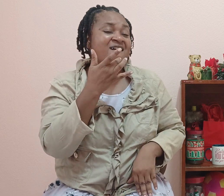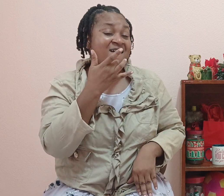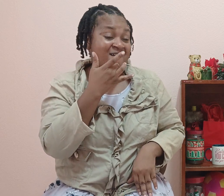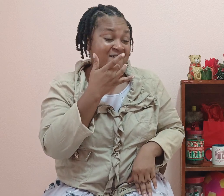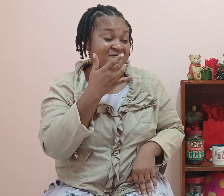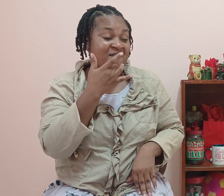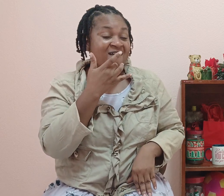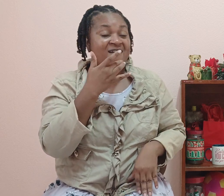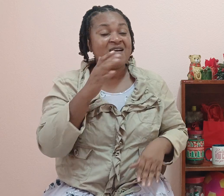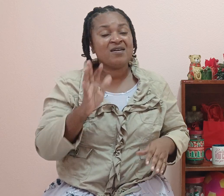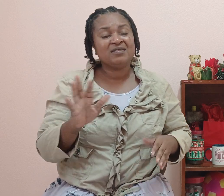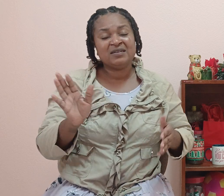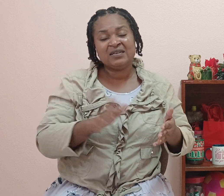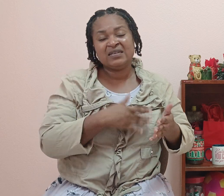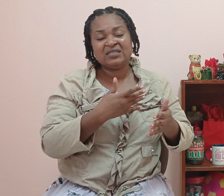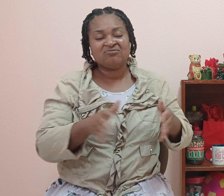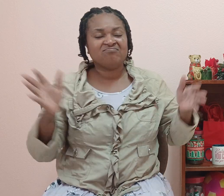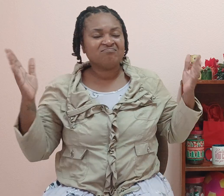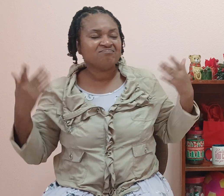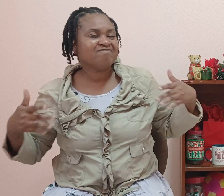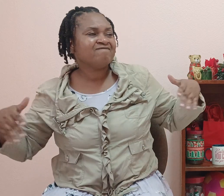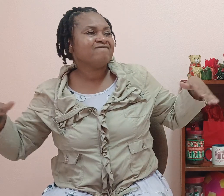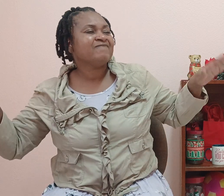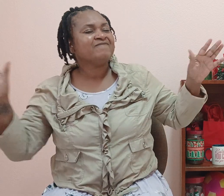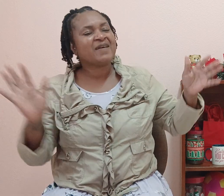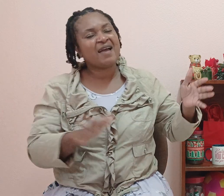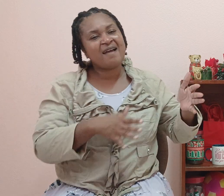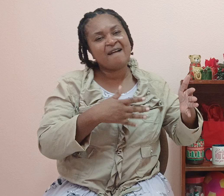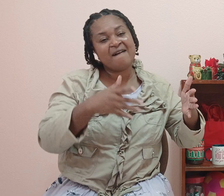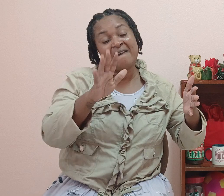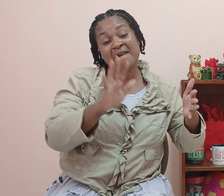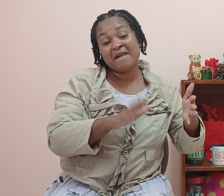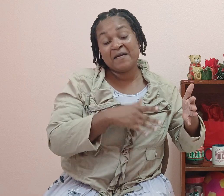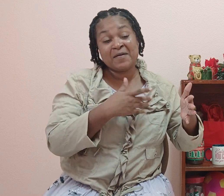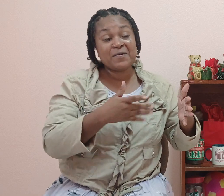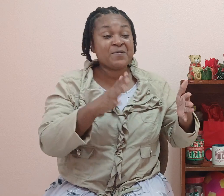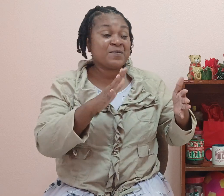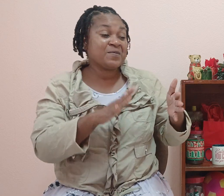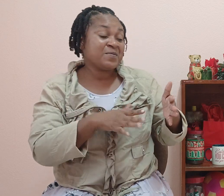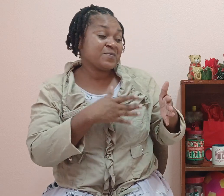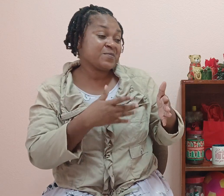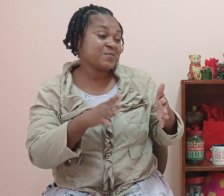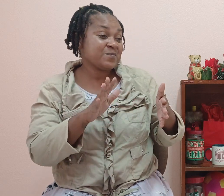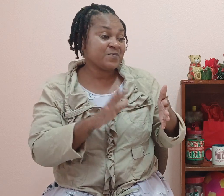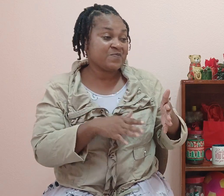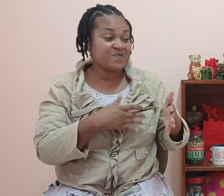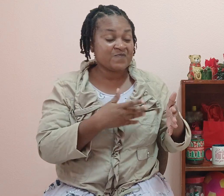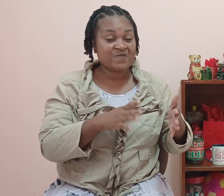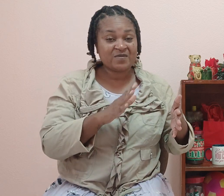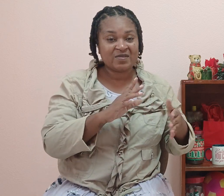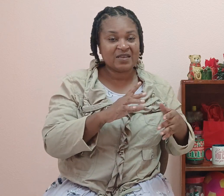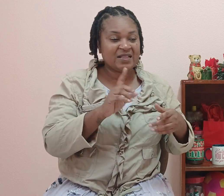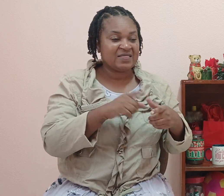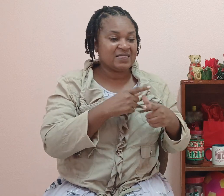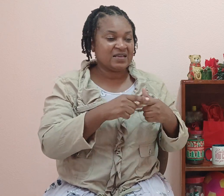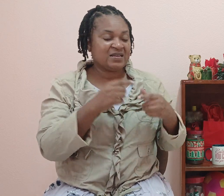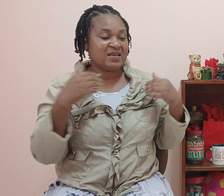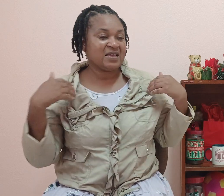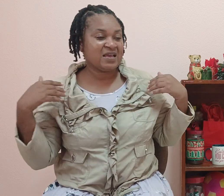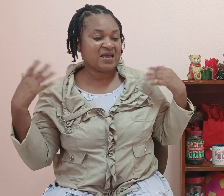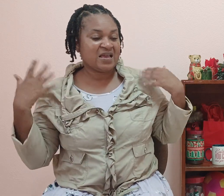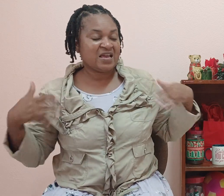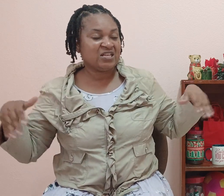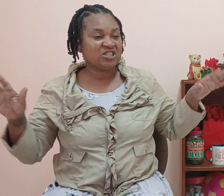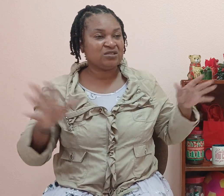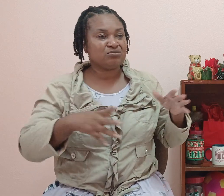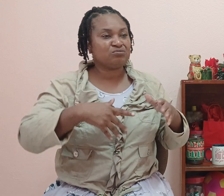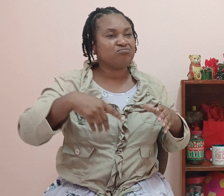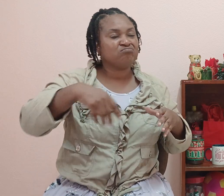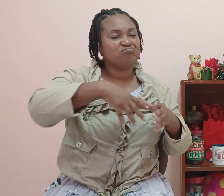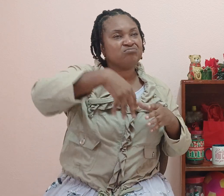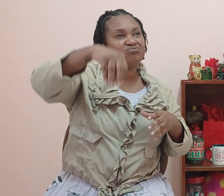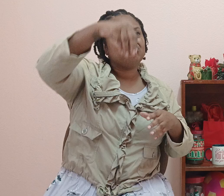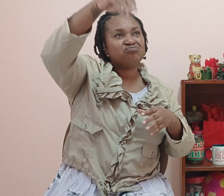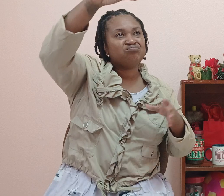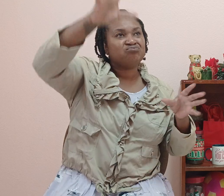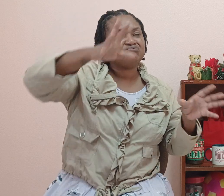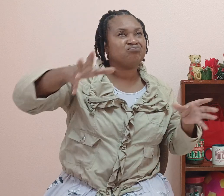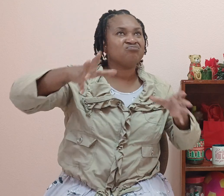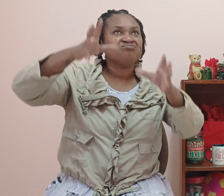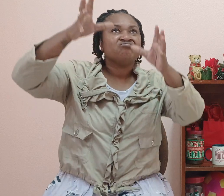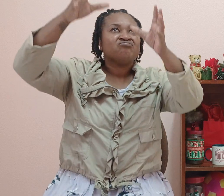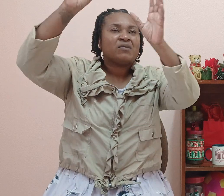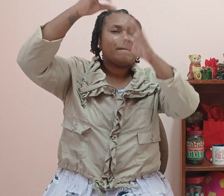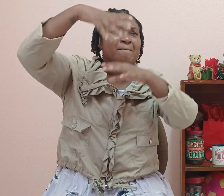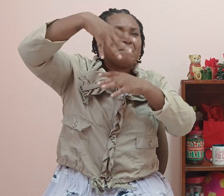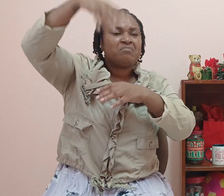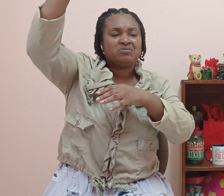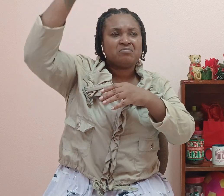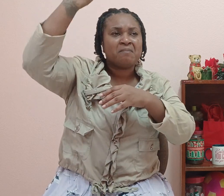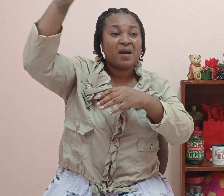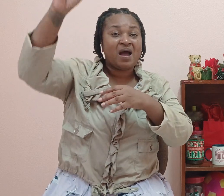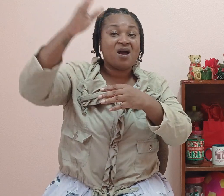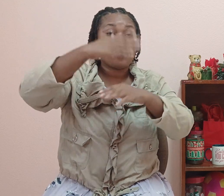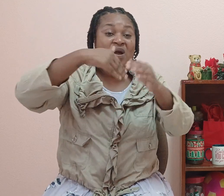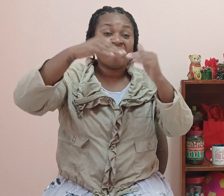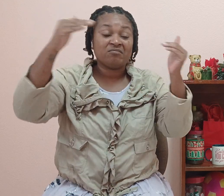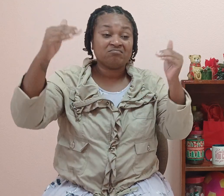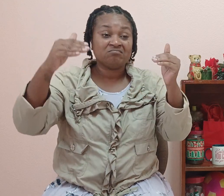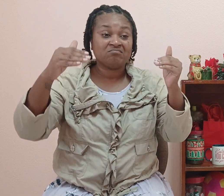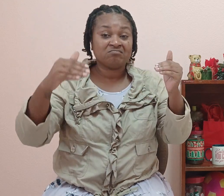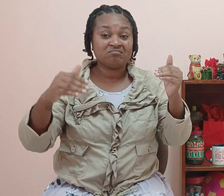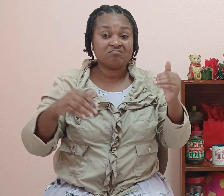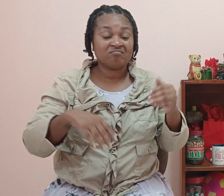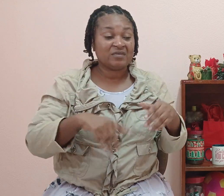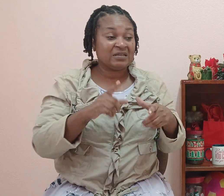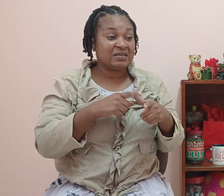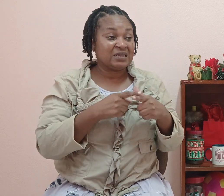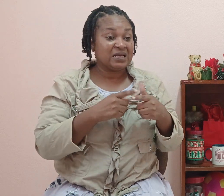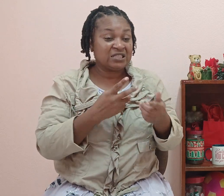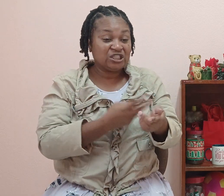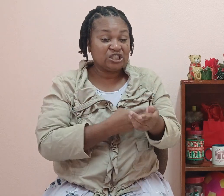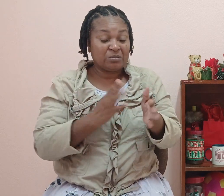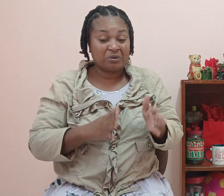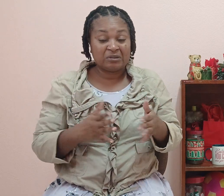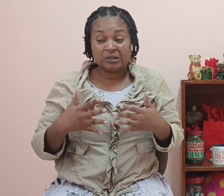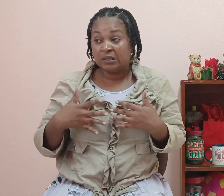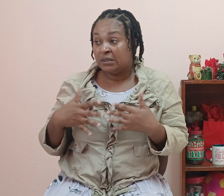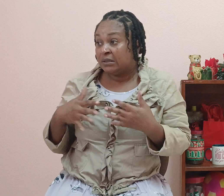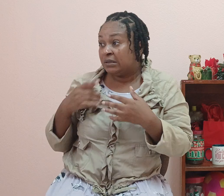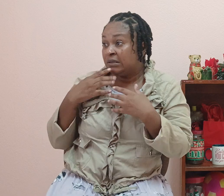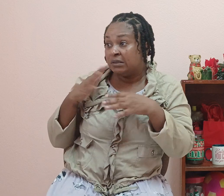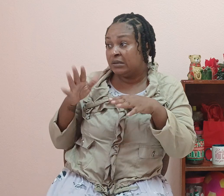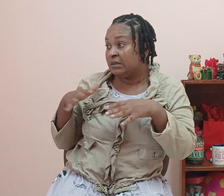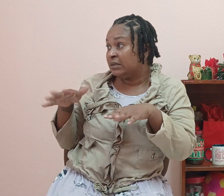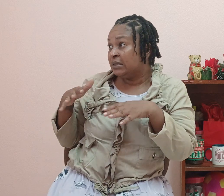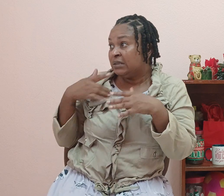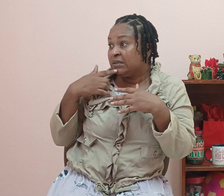15 When the angels had left them and gone into heaven, the shepherds said to one another,